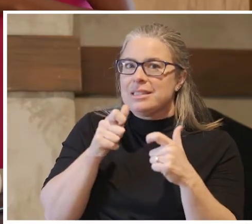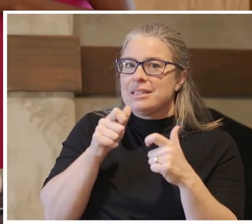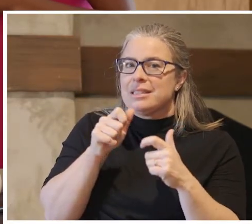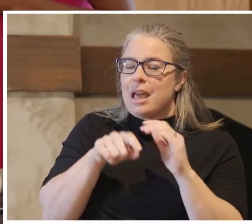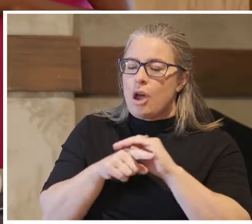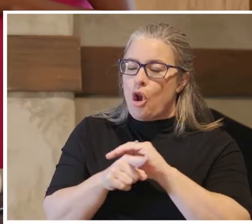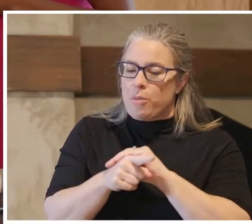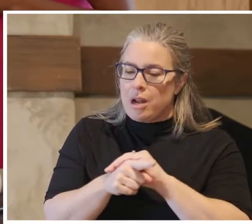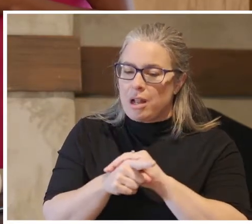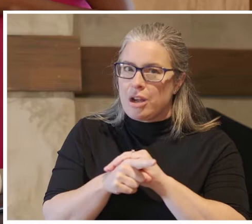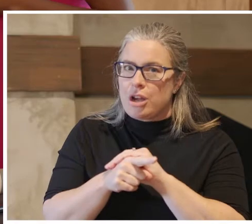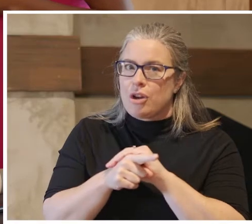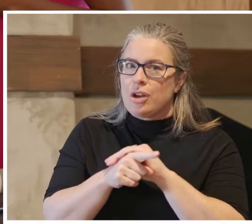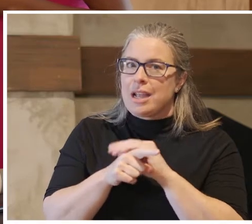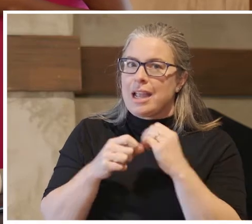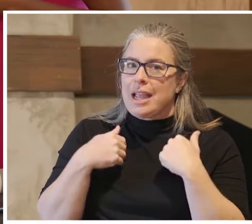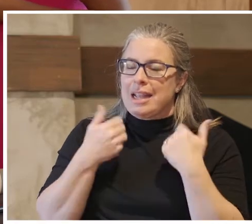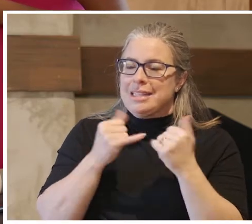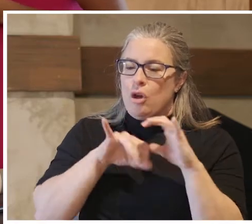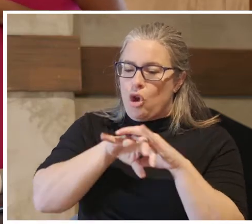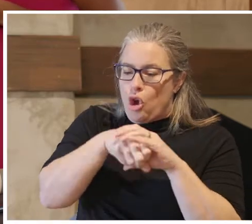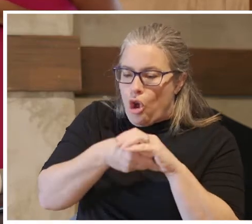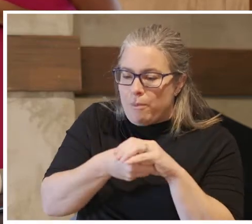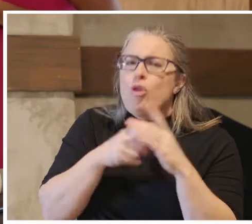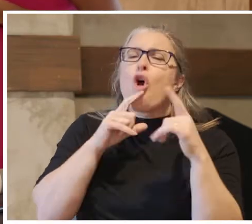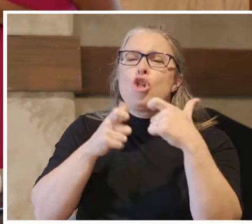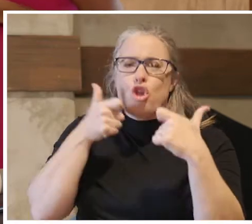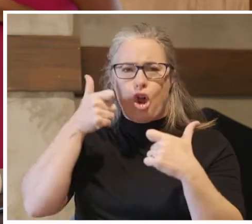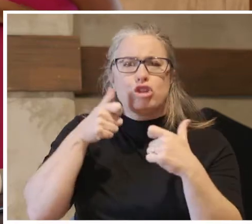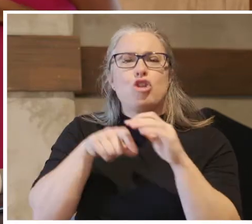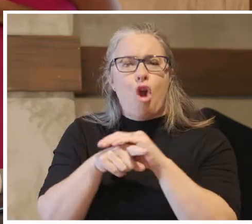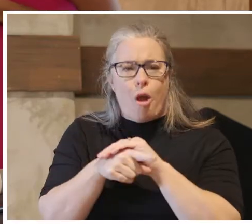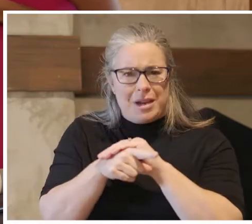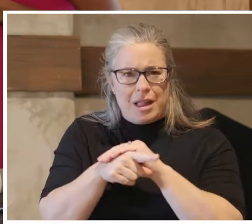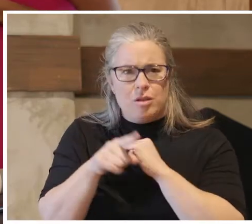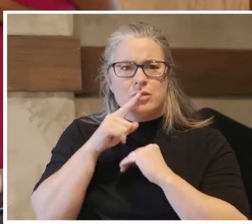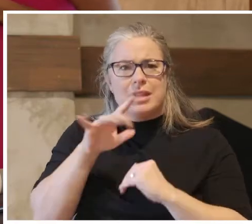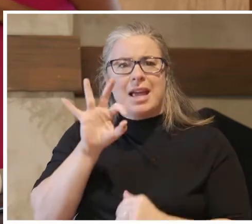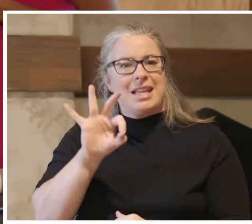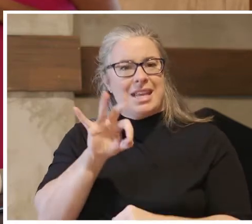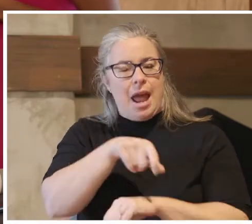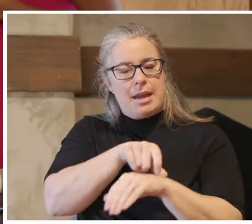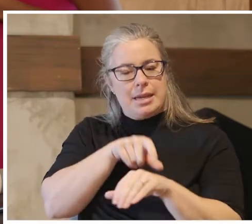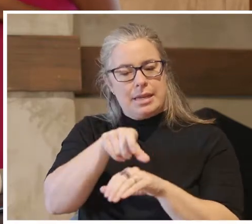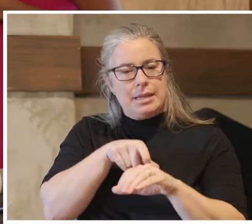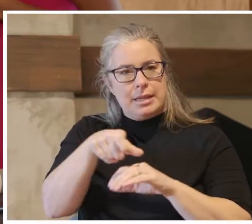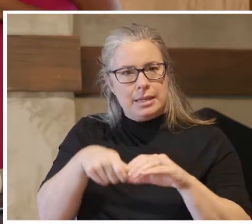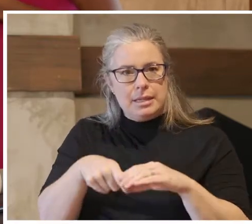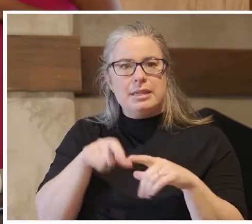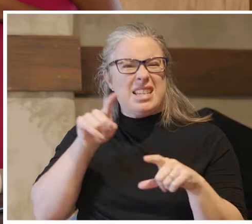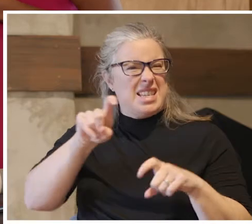and still curl up all the way. So there are larger kinds of armadillos like the nine-banded ones that you might see in Texas,